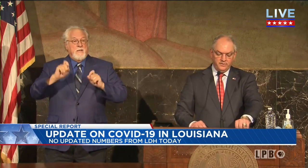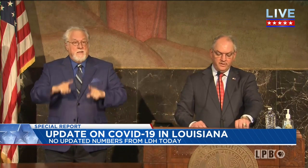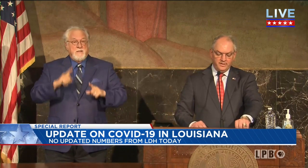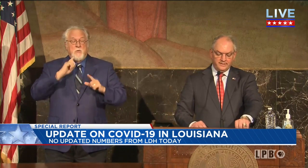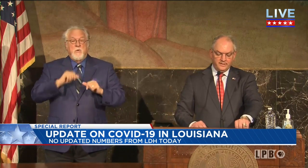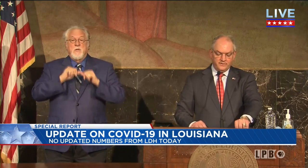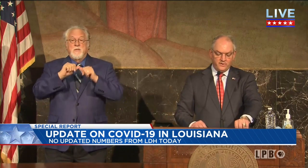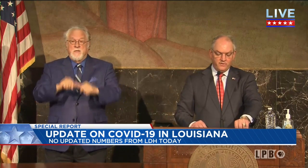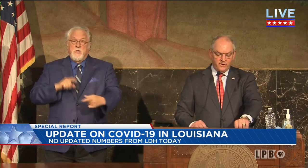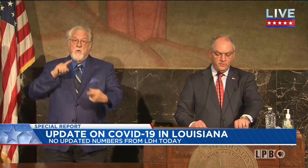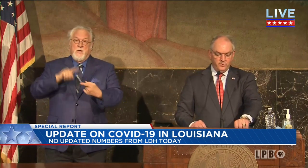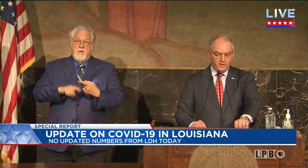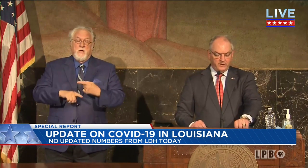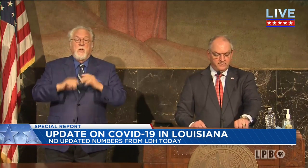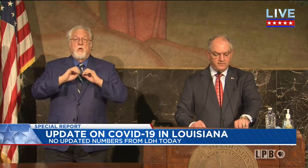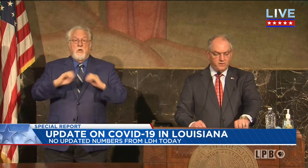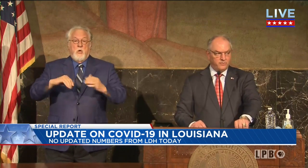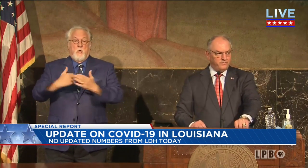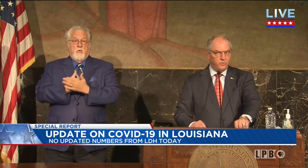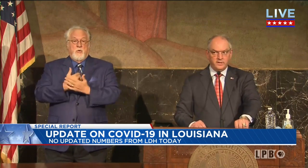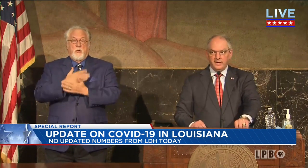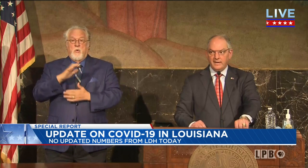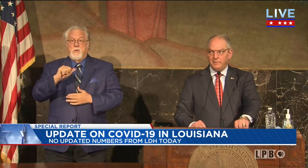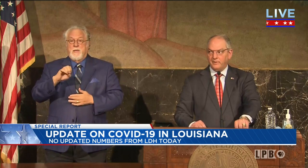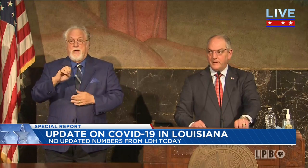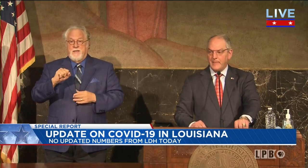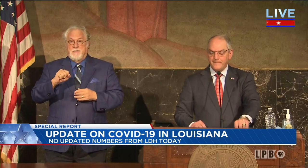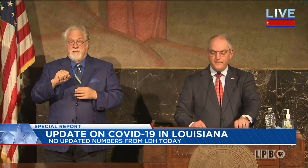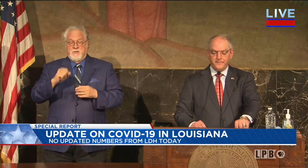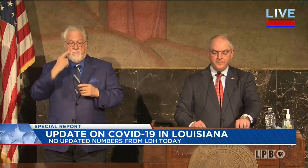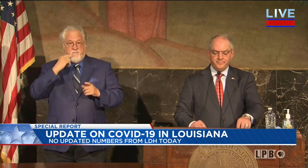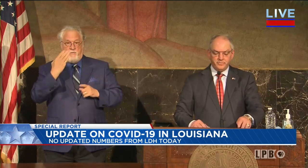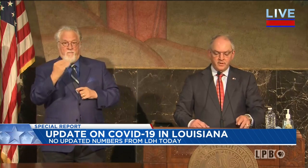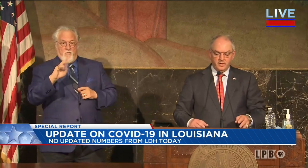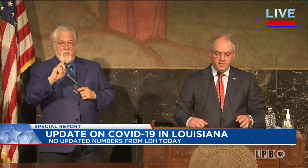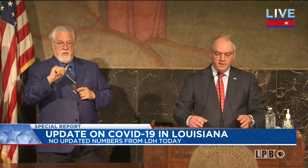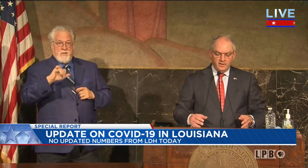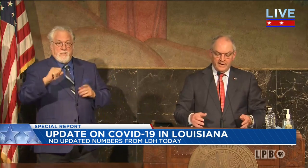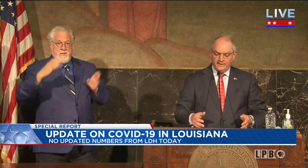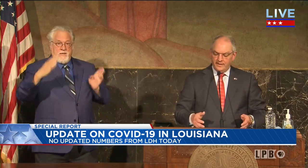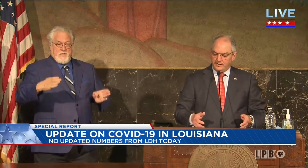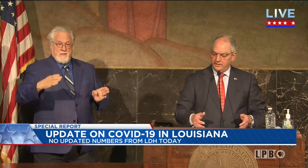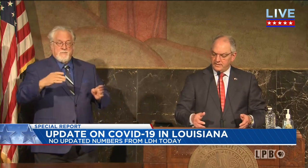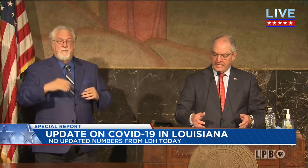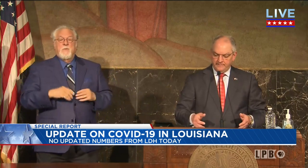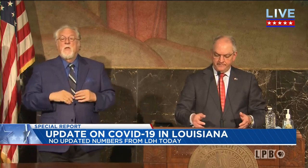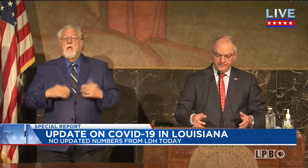WEEKLY TESTING OF PRIOR E NEGATIVES NO LATER THAN JULY 14th. WEEKLY TESTING SHALL CONTINUE